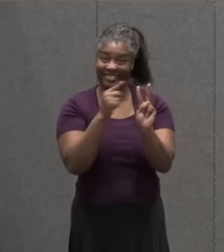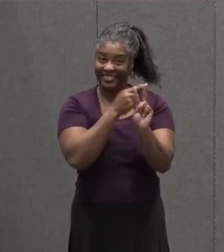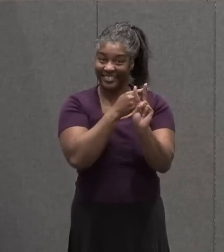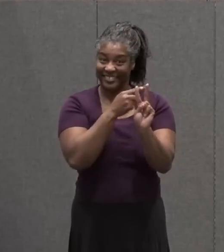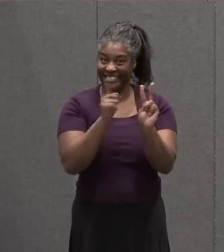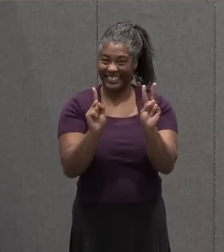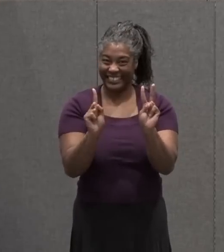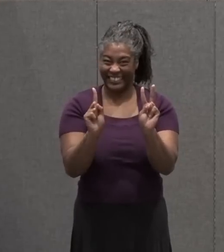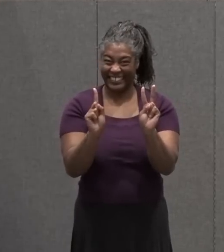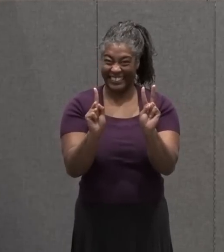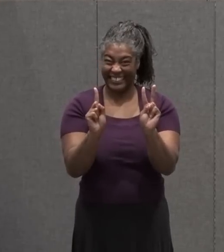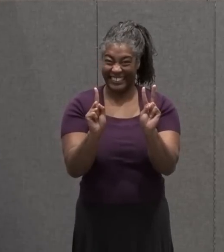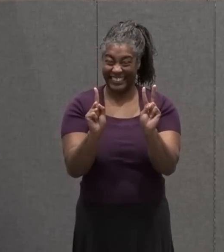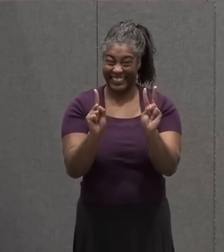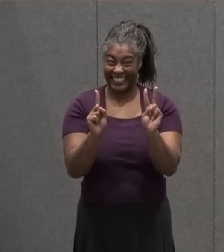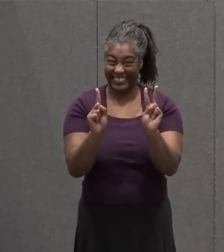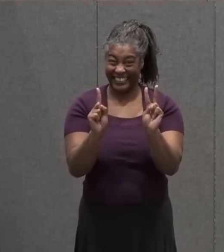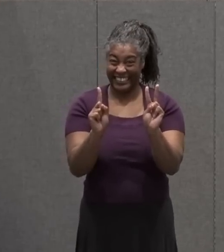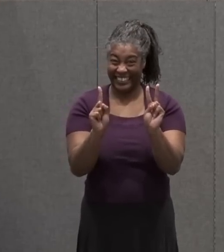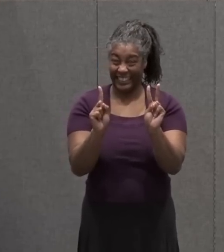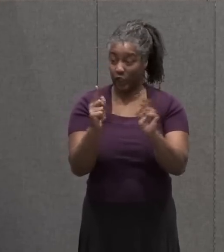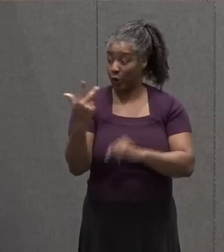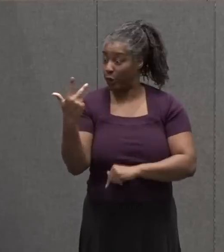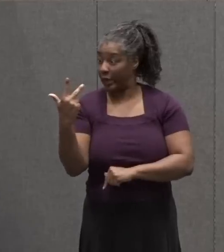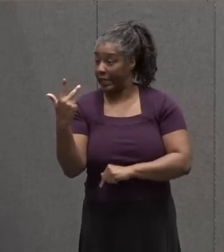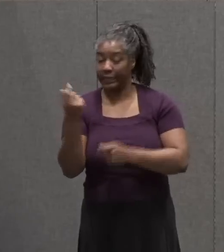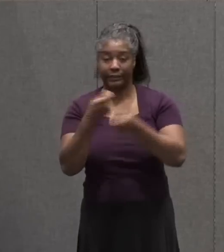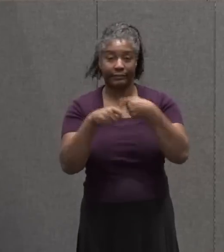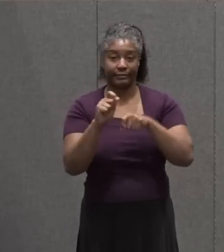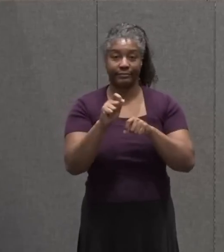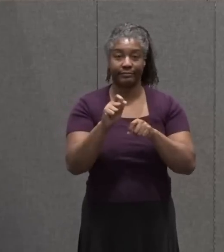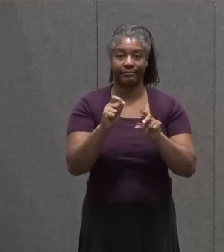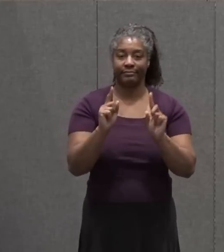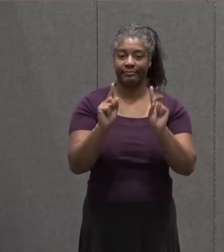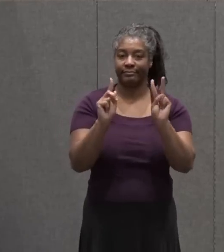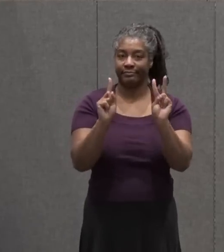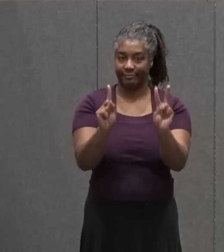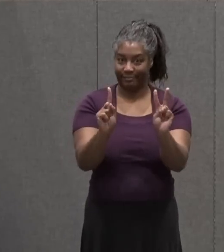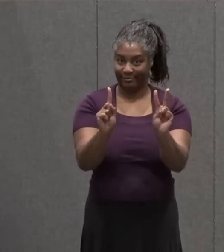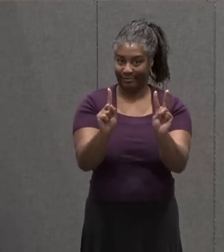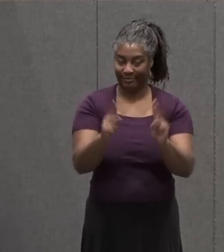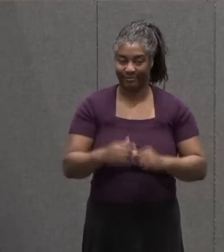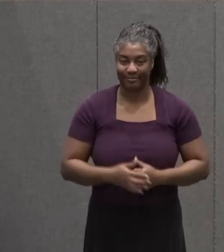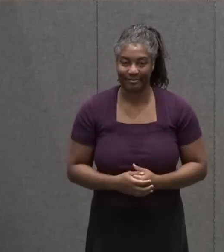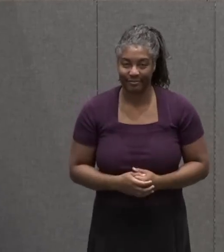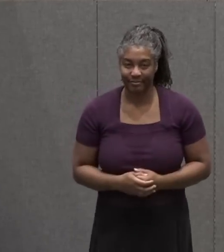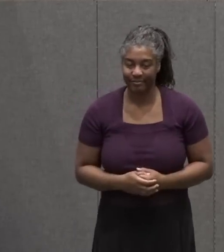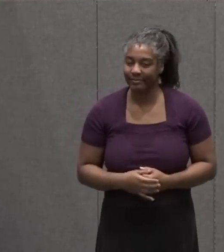So we have one, two, three fingers. Okay, ready? And we're still going to point to our heads